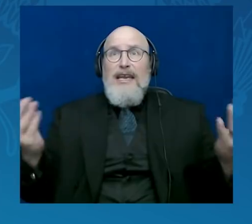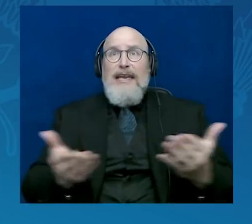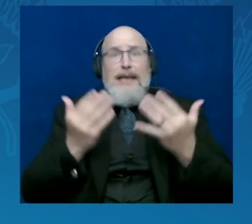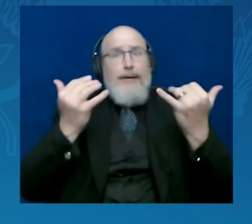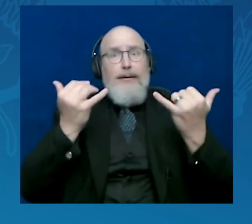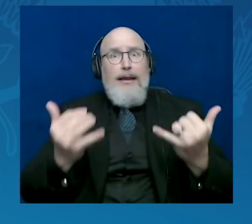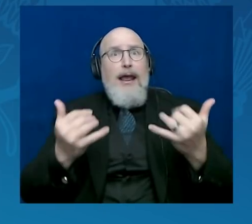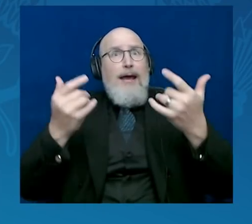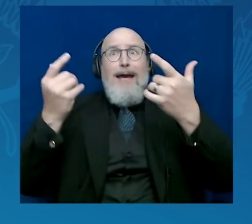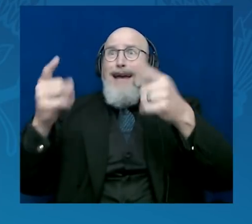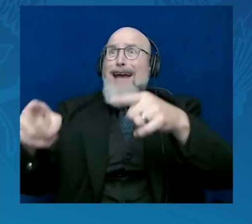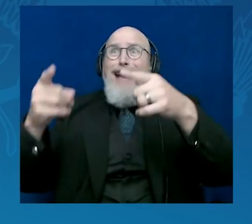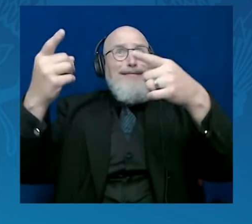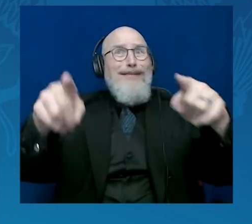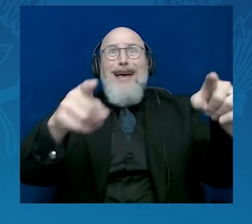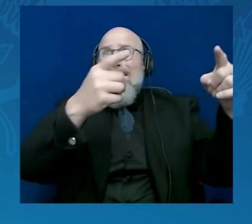with all eyes on Ukraine.